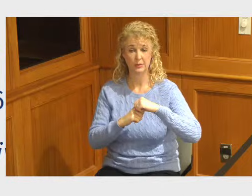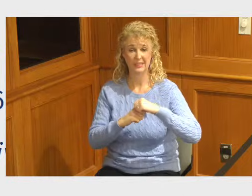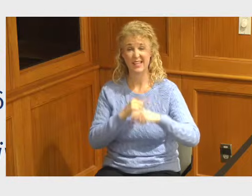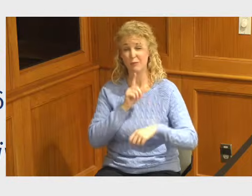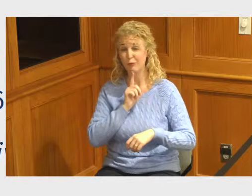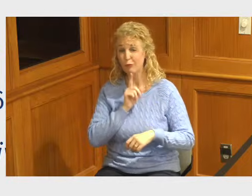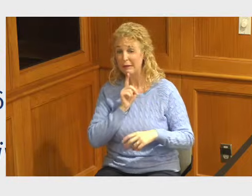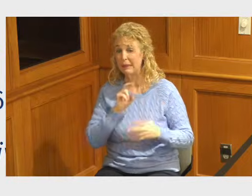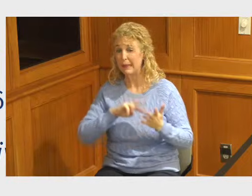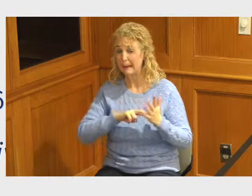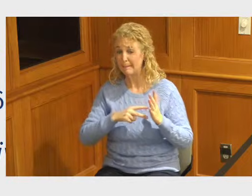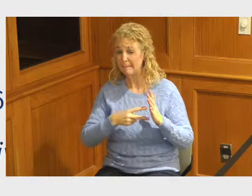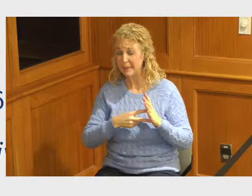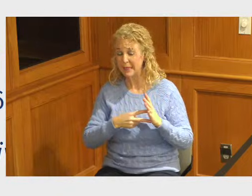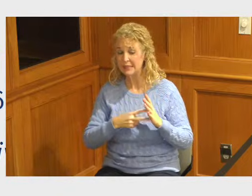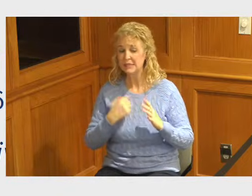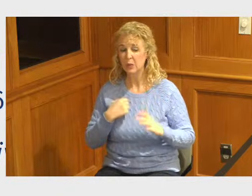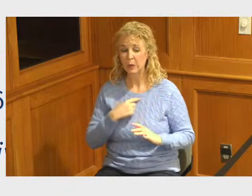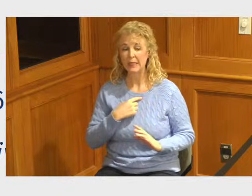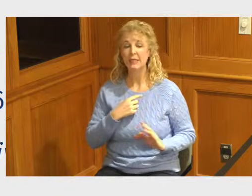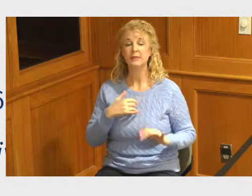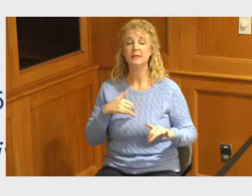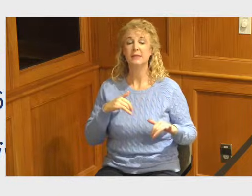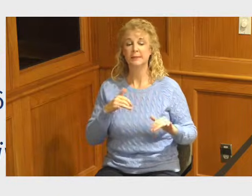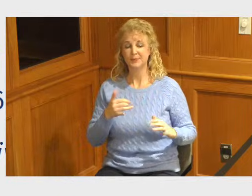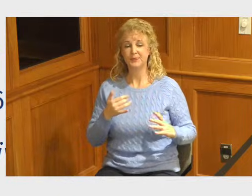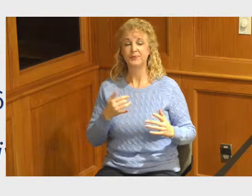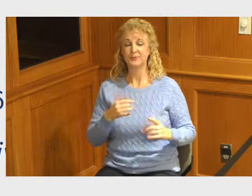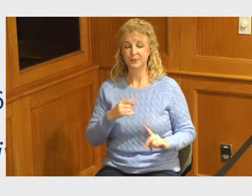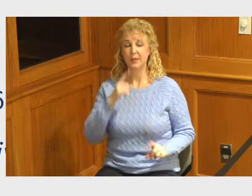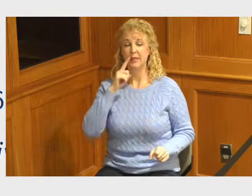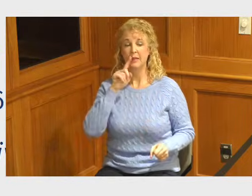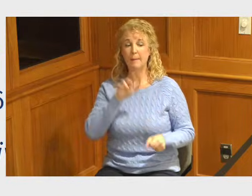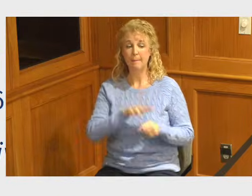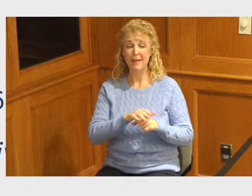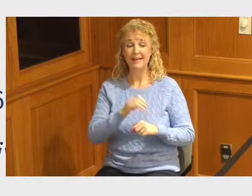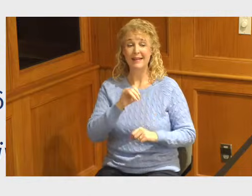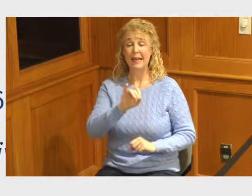make a sort of conditional commitment that we say, "Hey, we're going to give you x period of time to